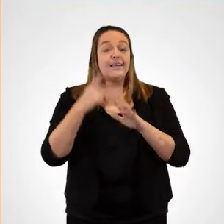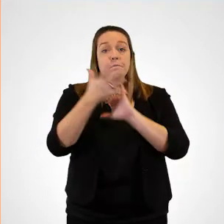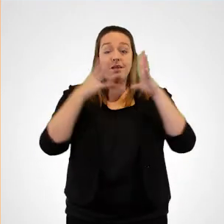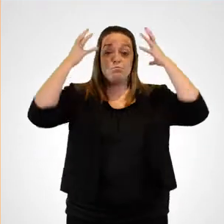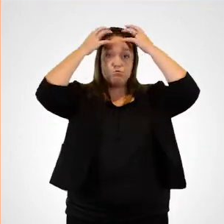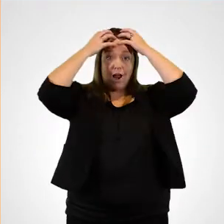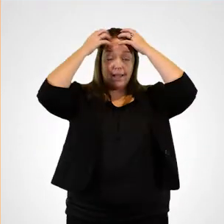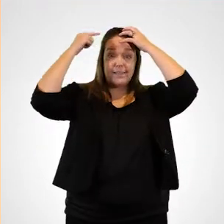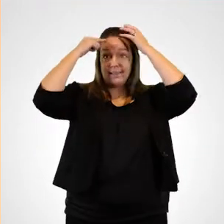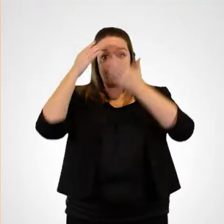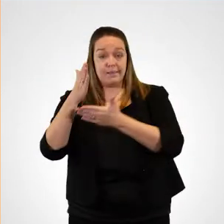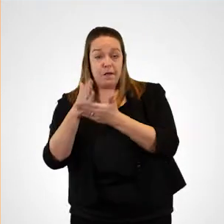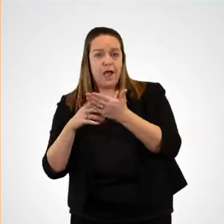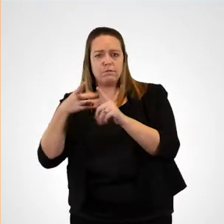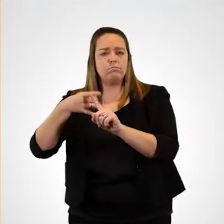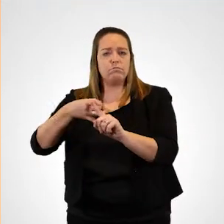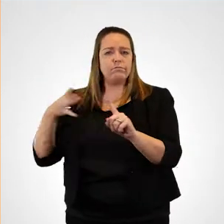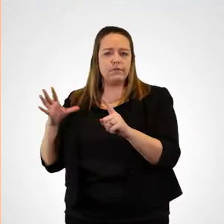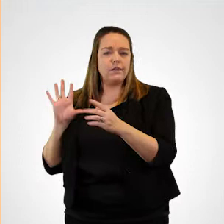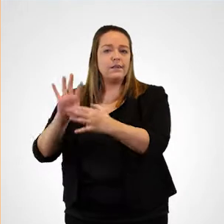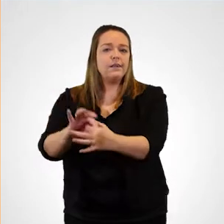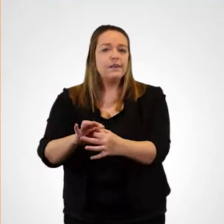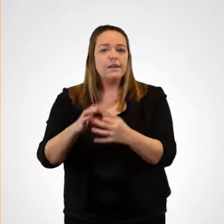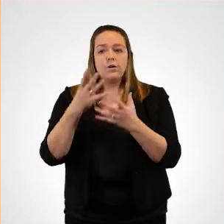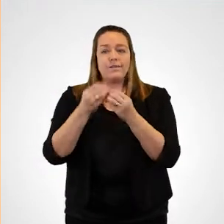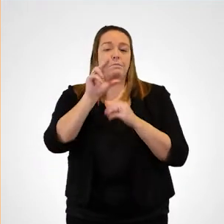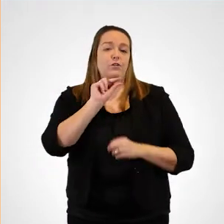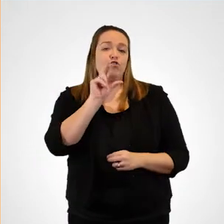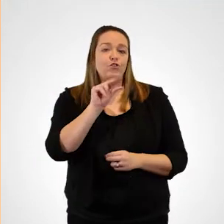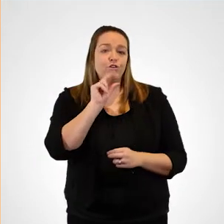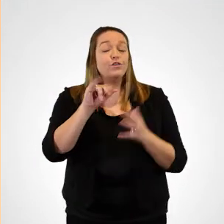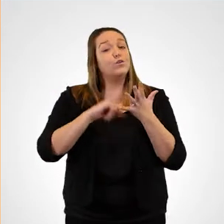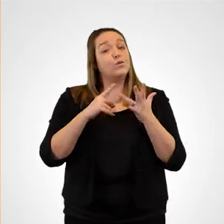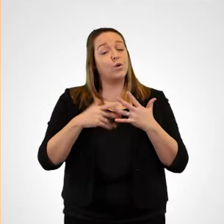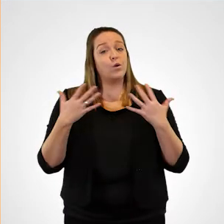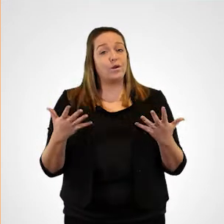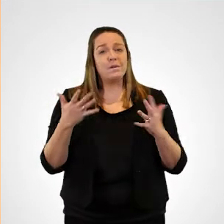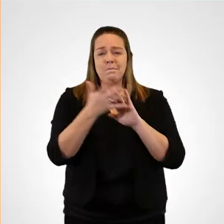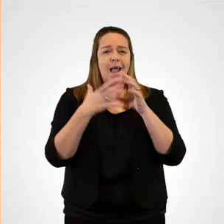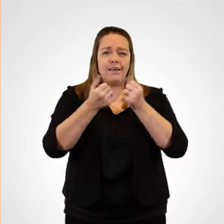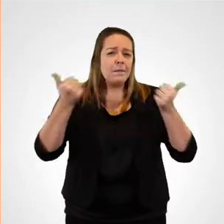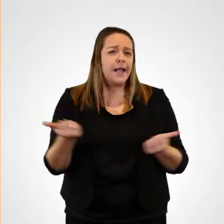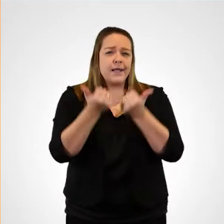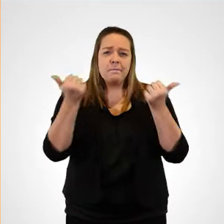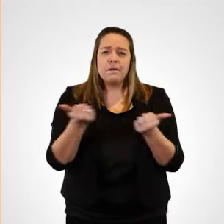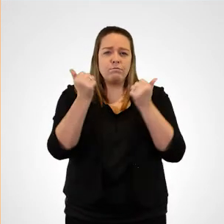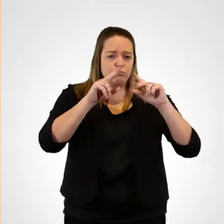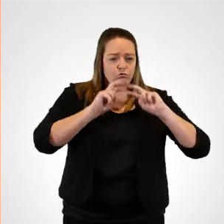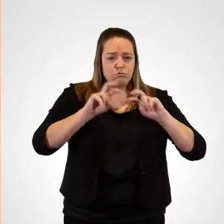that are particularly specialised for dealing with speech. So we've got lots of evidence both from babies